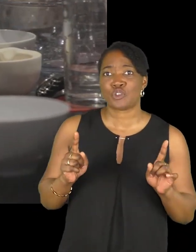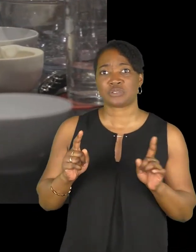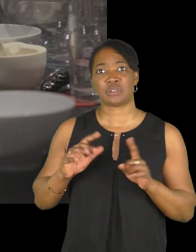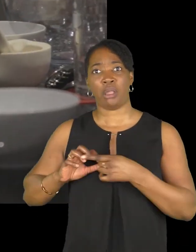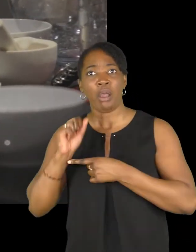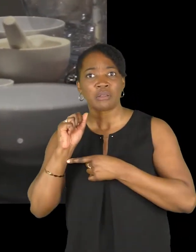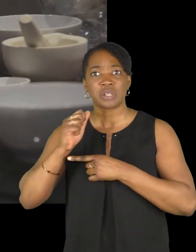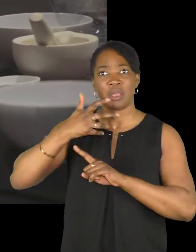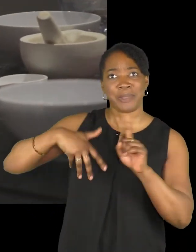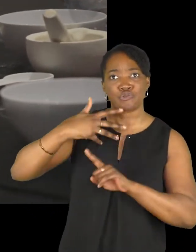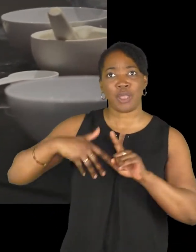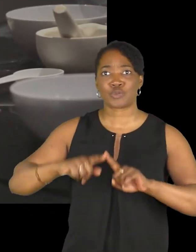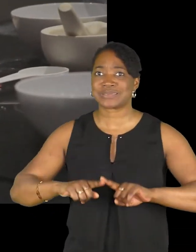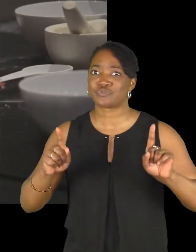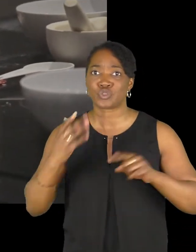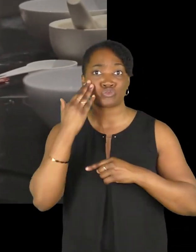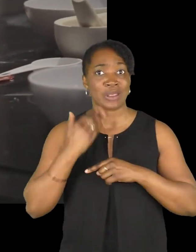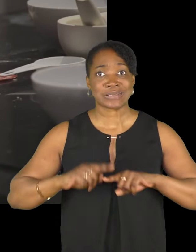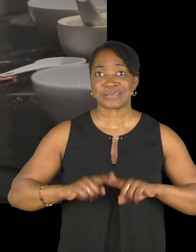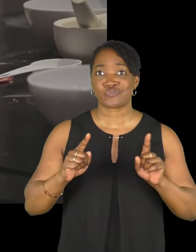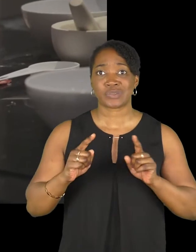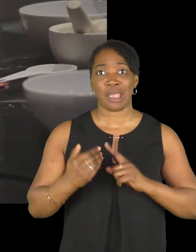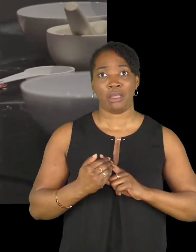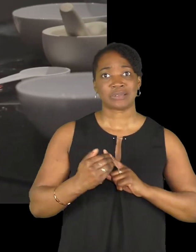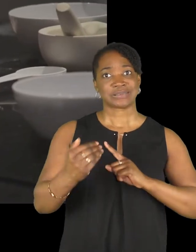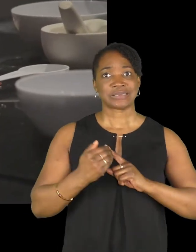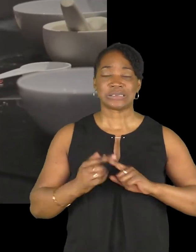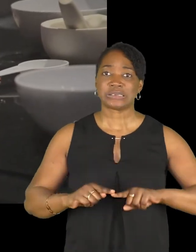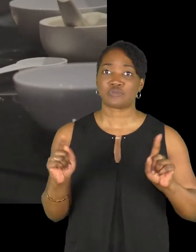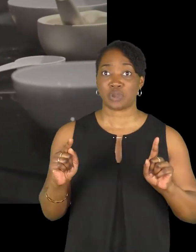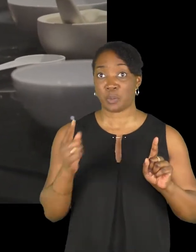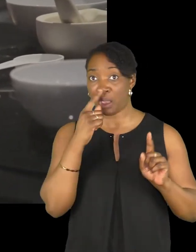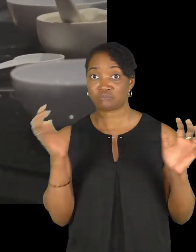cultural backgrounds, racial backgrounds, identities, basically, we would come together